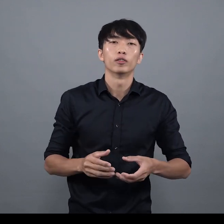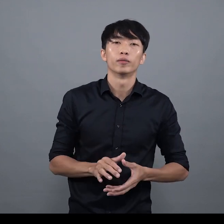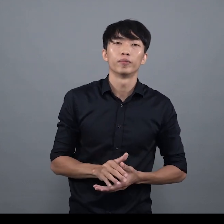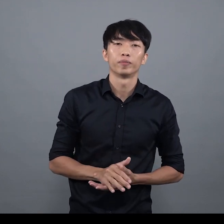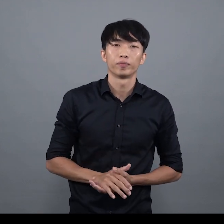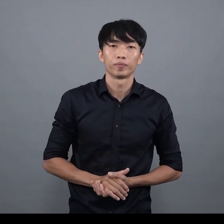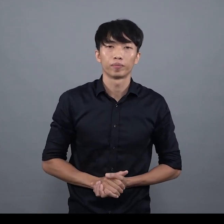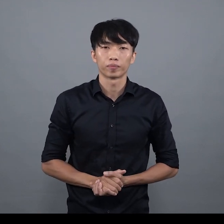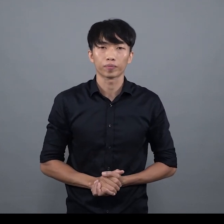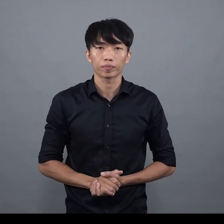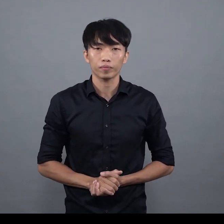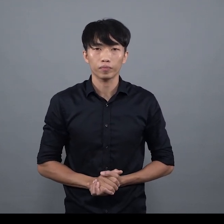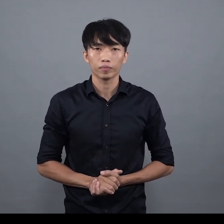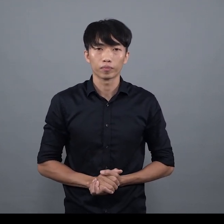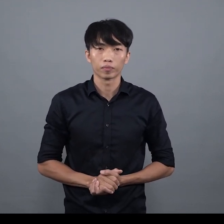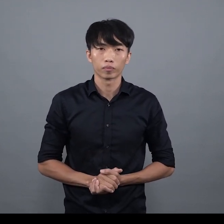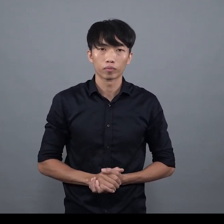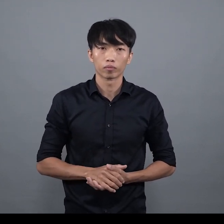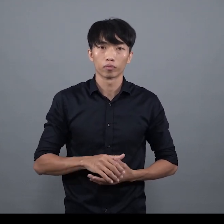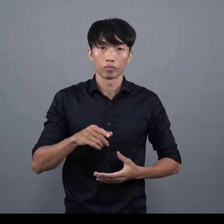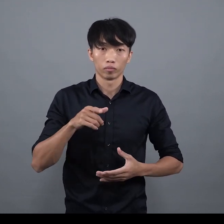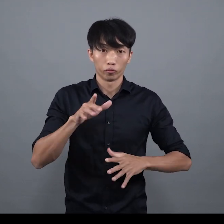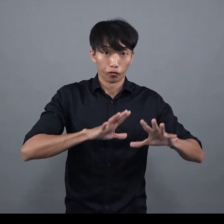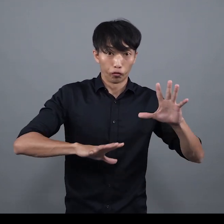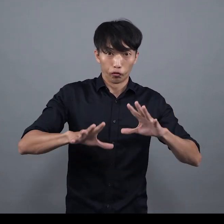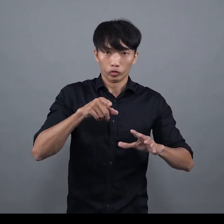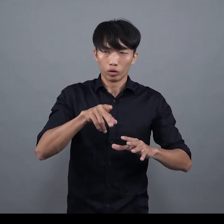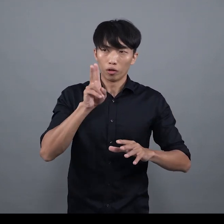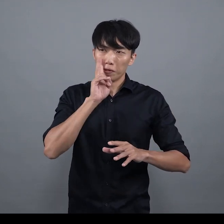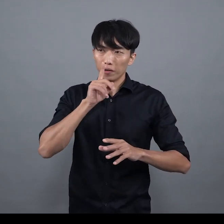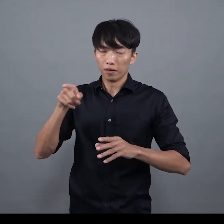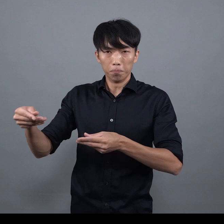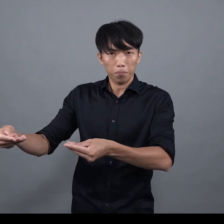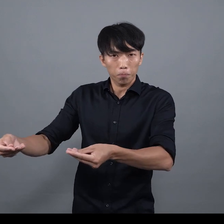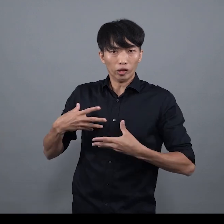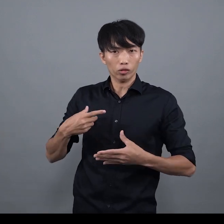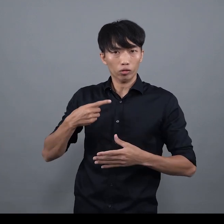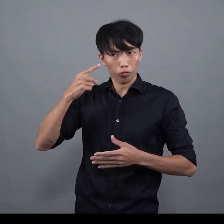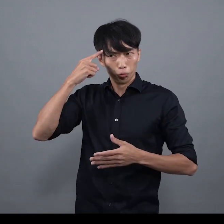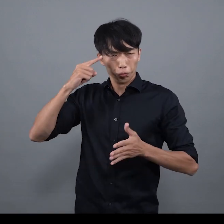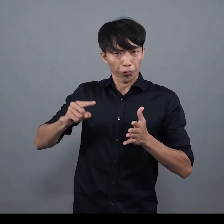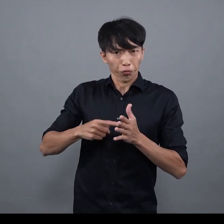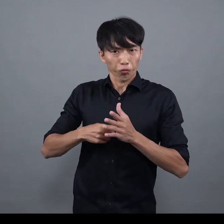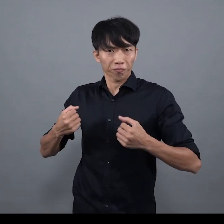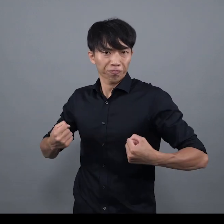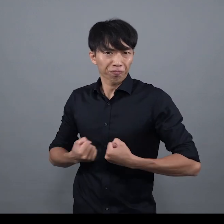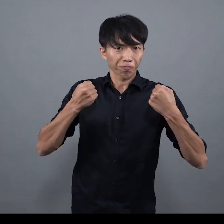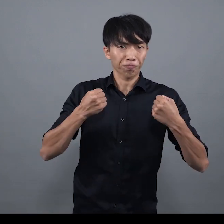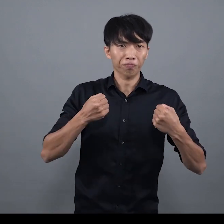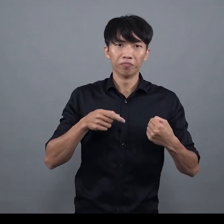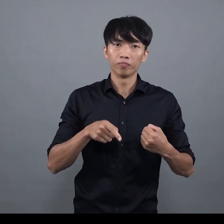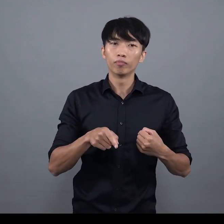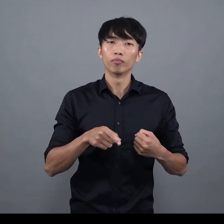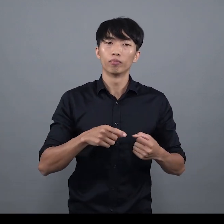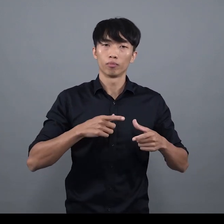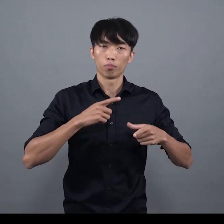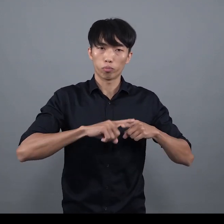or combined systems [Japanese] It’s definitely like he’s setting up a challenge for us